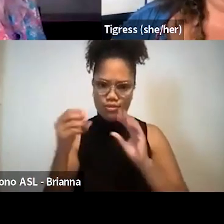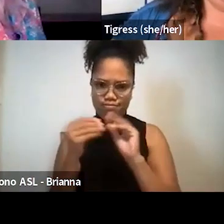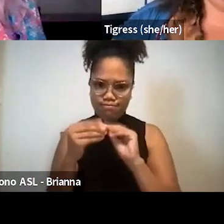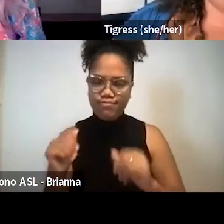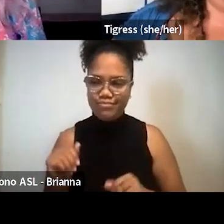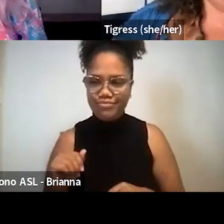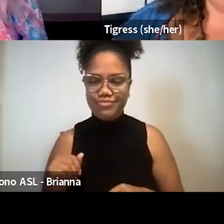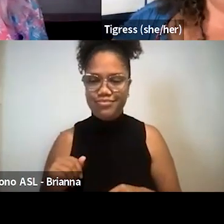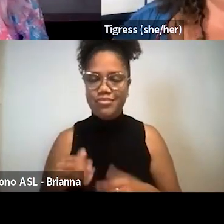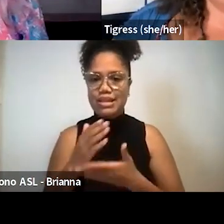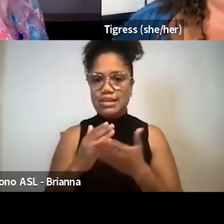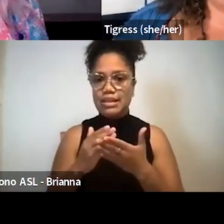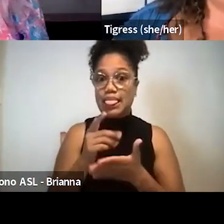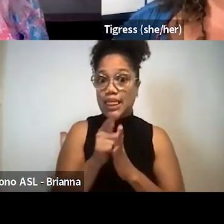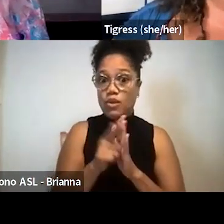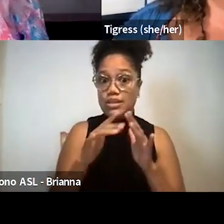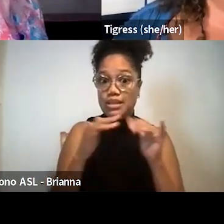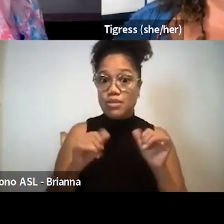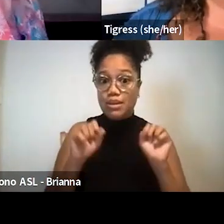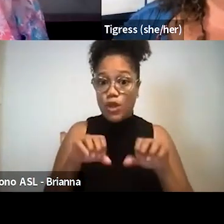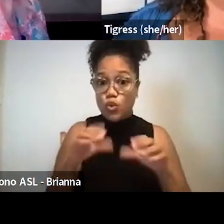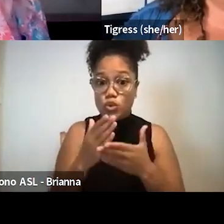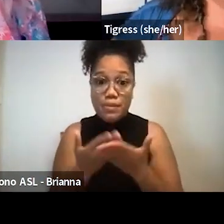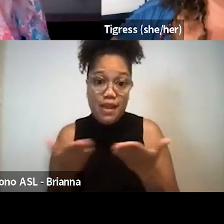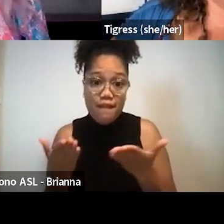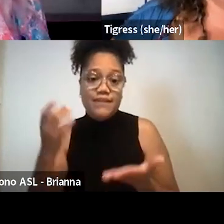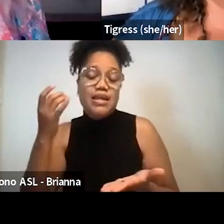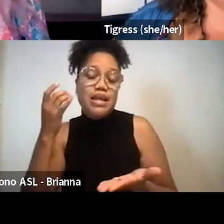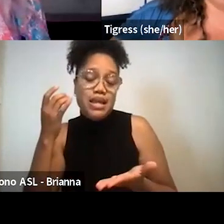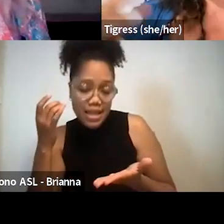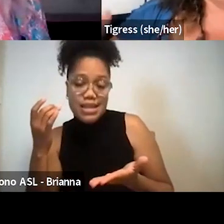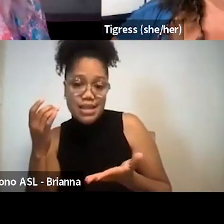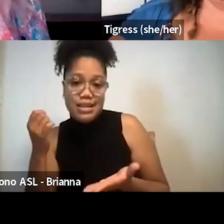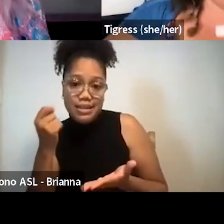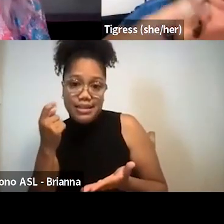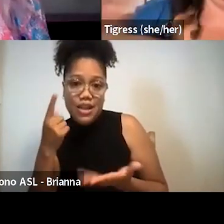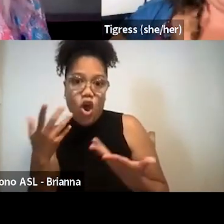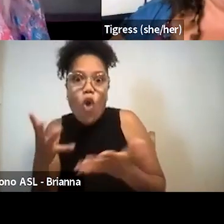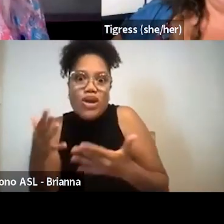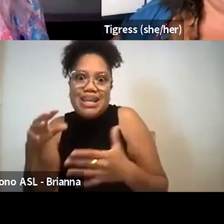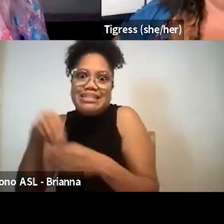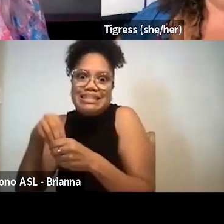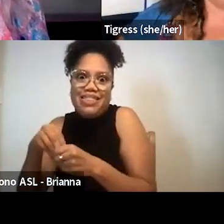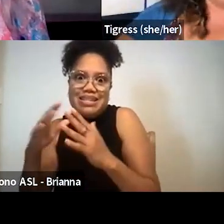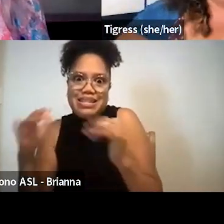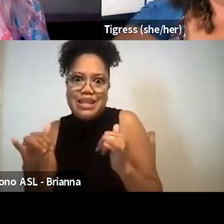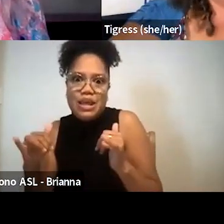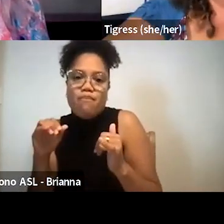that the legal system could be doing now if it weren't for its own internalized weight bias or or very externalized weight bias against people.